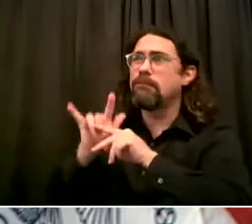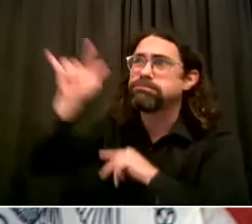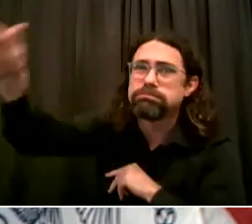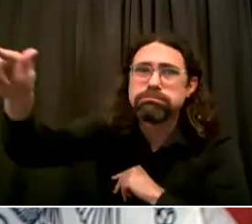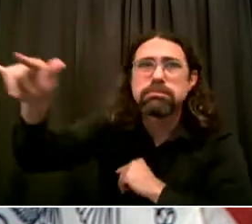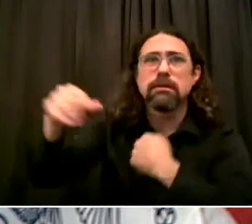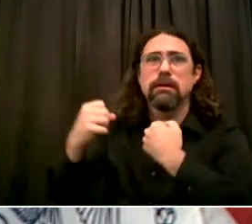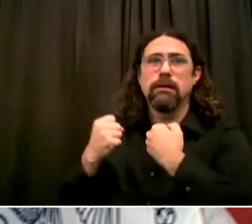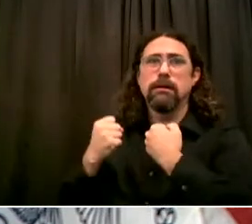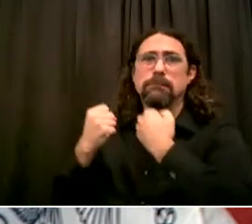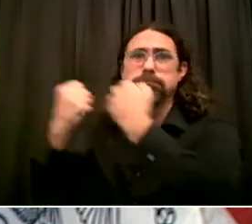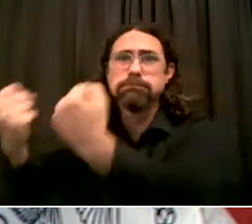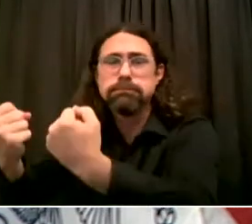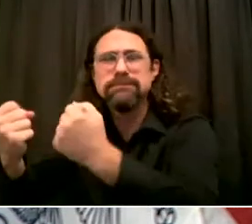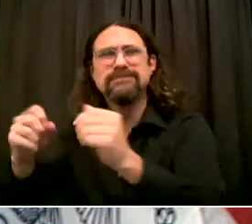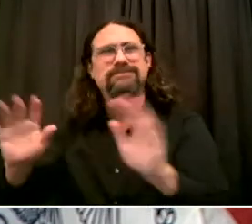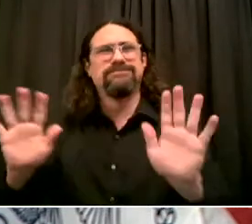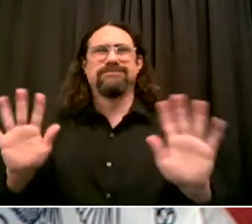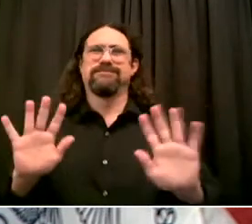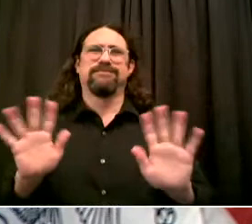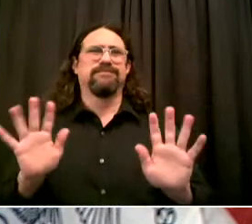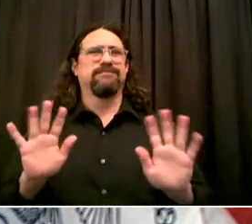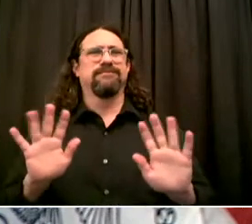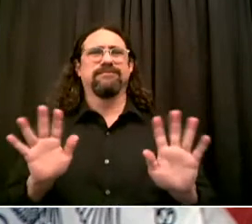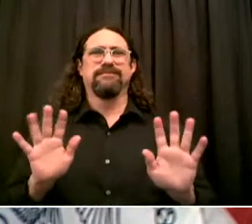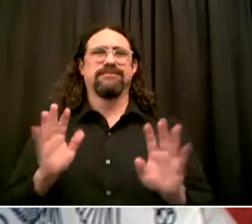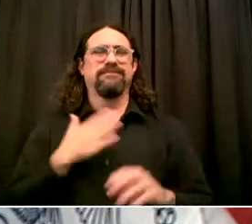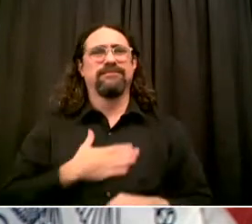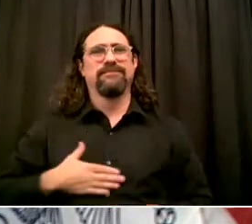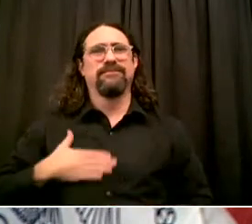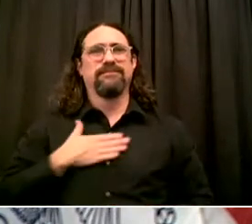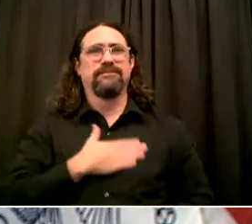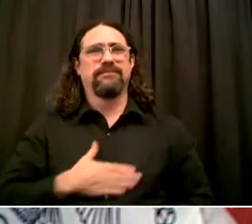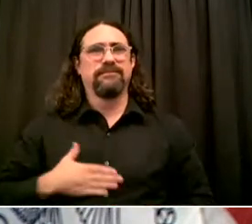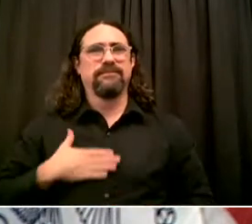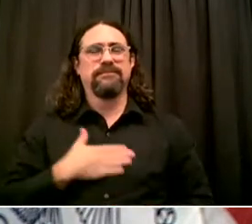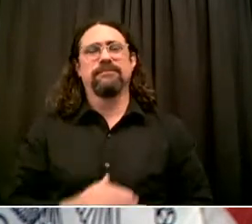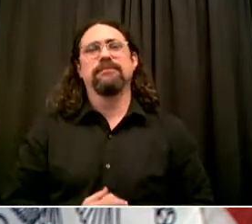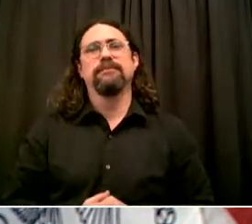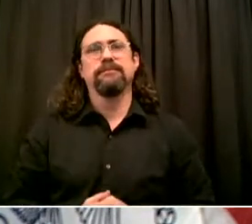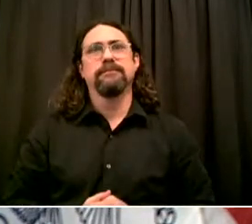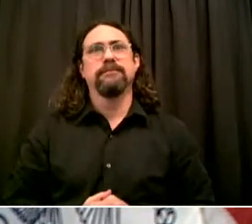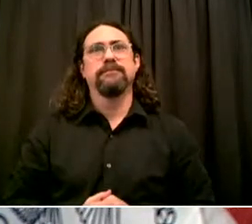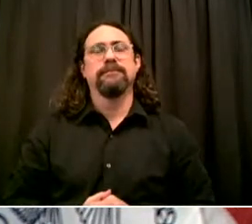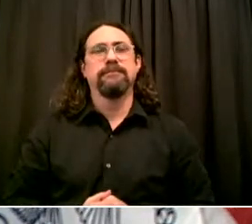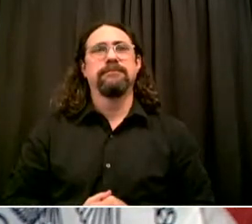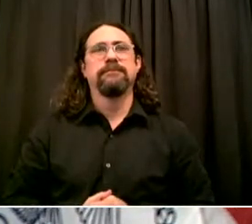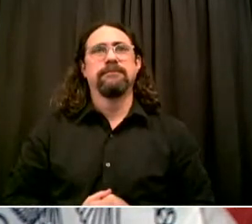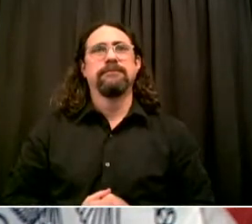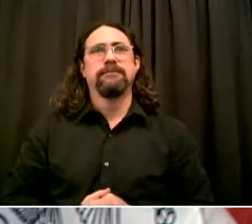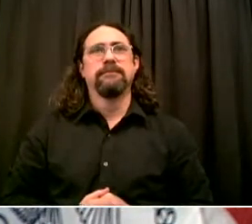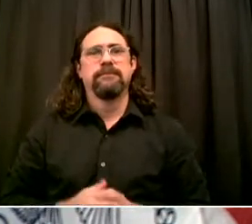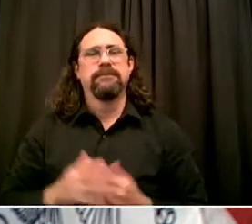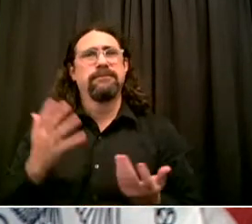OR A COUNTRY WITH A HIGH INFECTION RATE. REALIZE THAT, BY DOING THAT, UNFOFOUNRTATELY, YOU COULD BE PUTTING YOURSELF